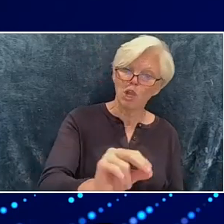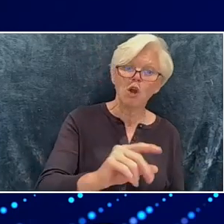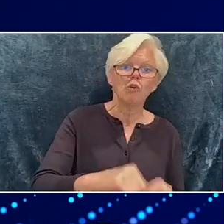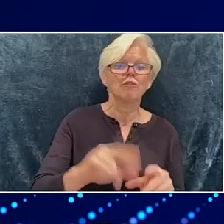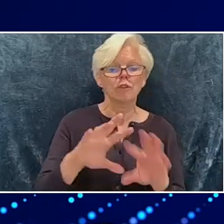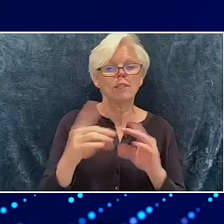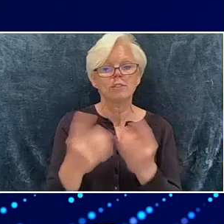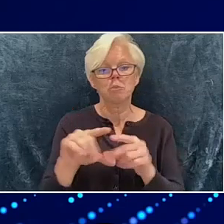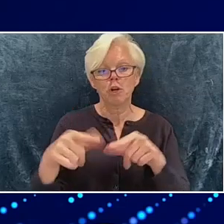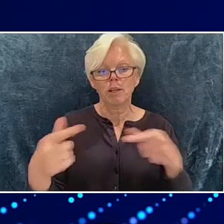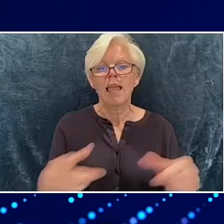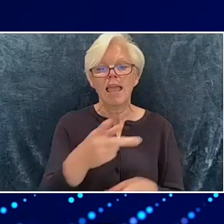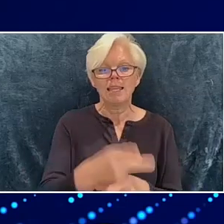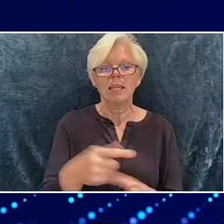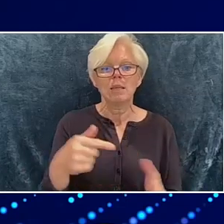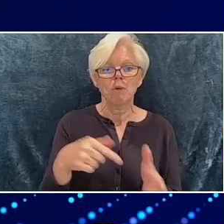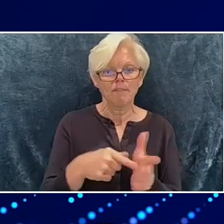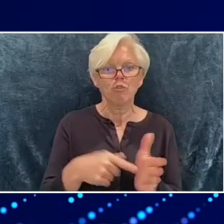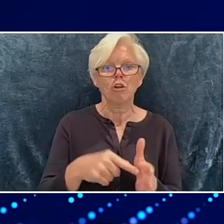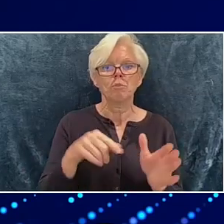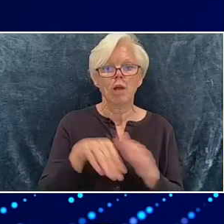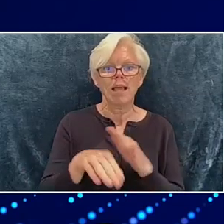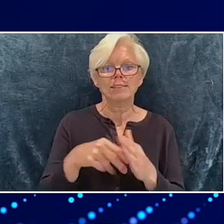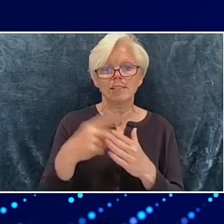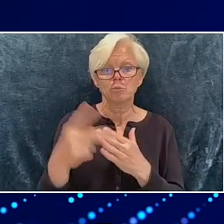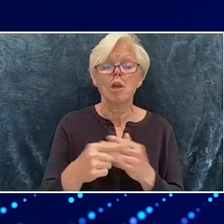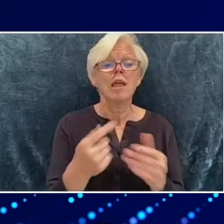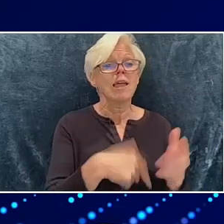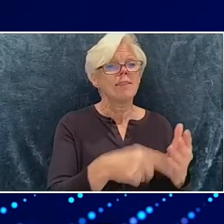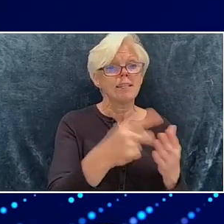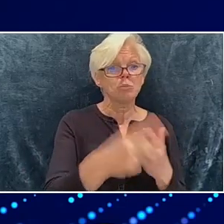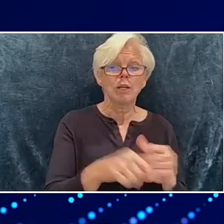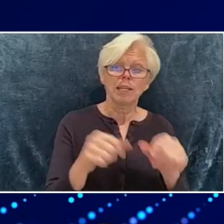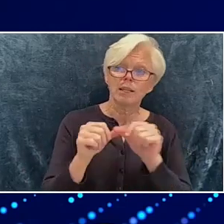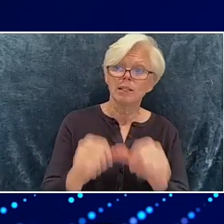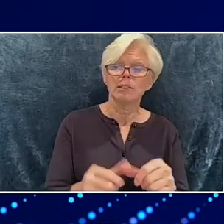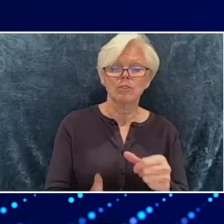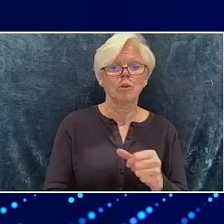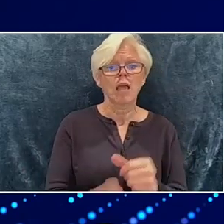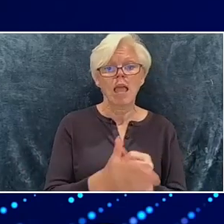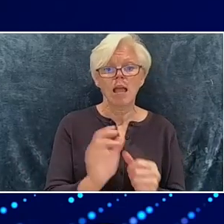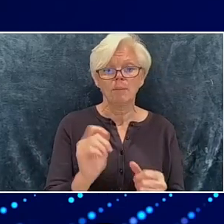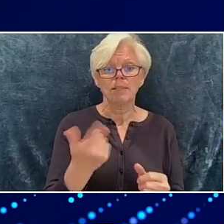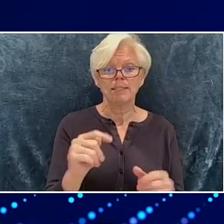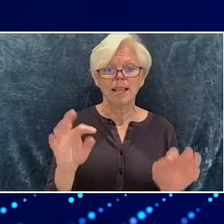programs. These programs can continue to help keep textbook prices low and help